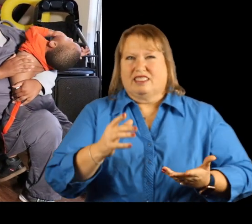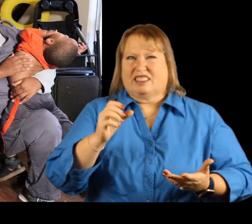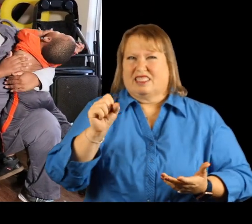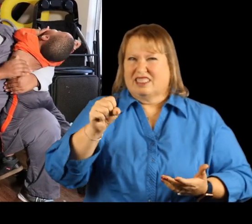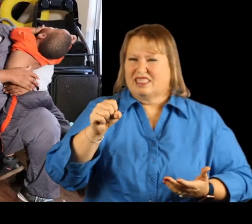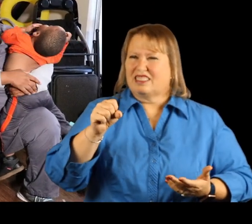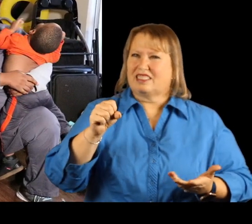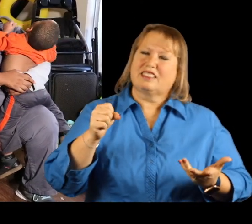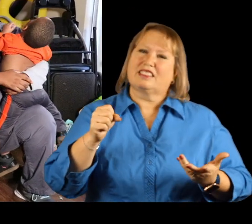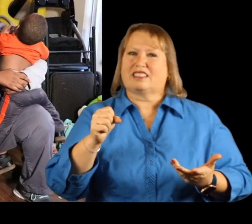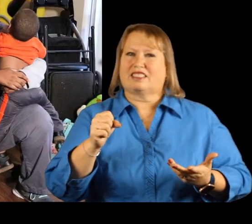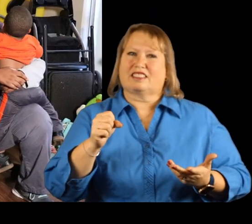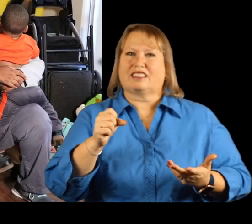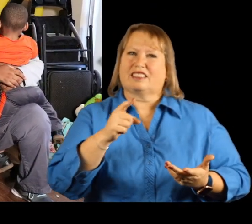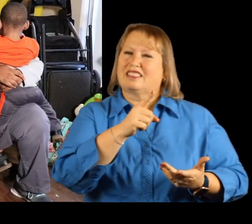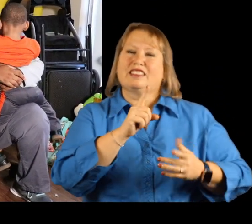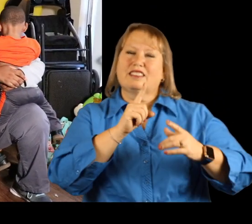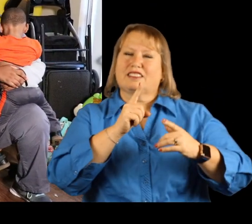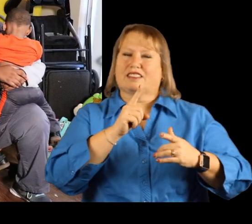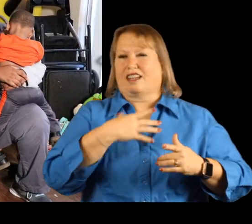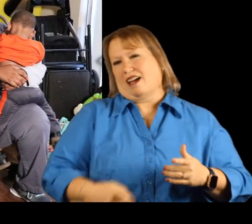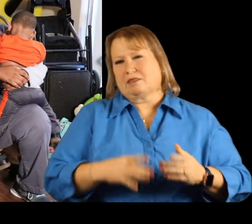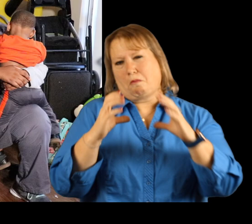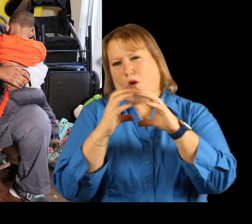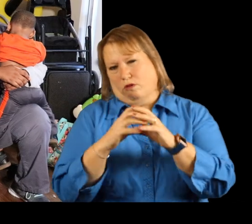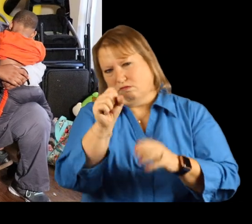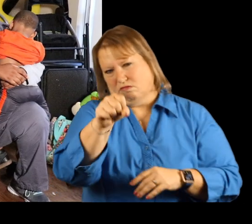Yeah...yeah, he reacts better with balls.